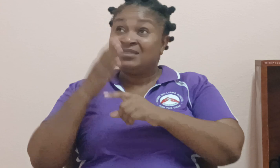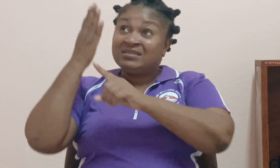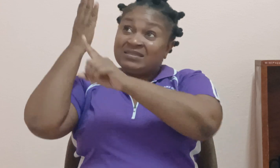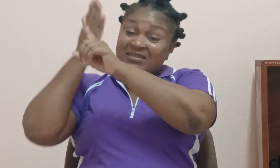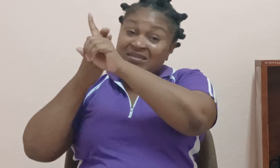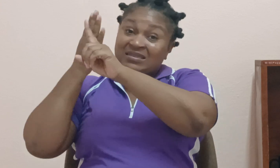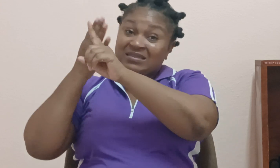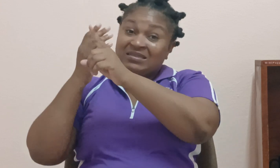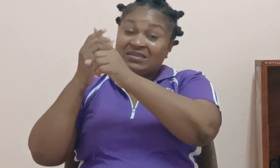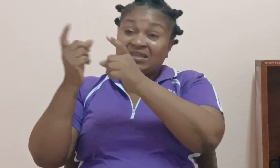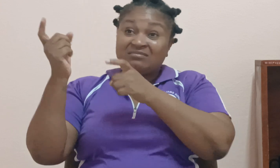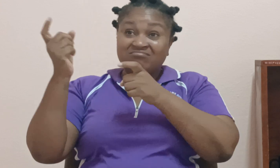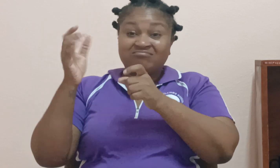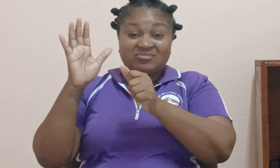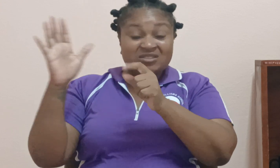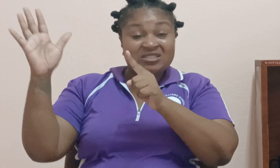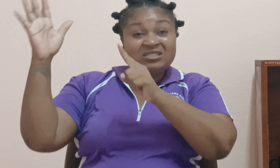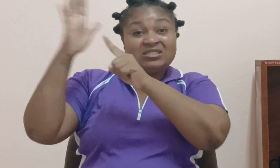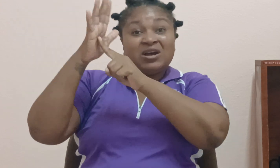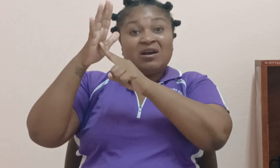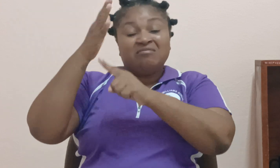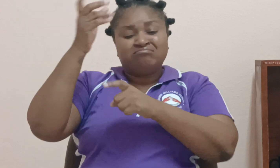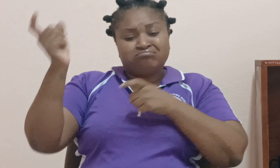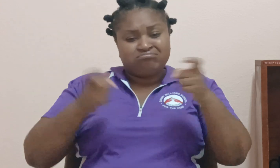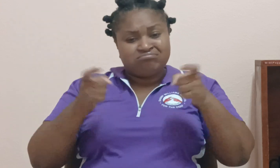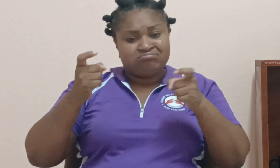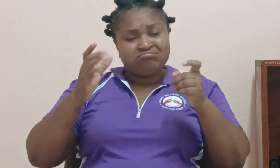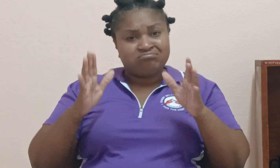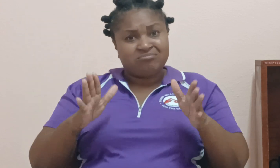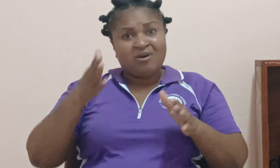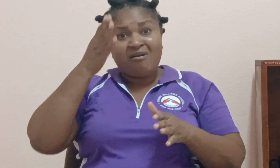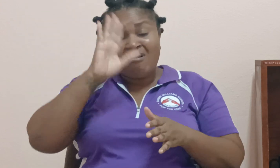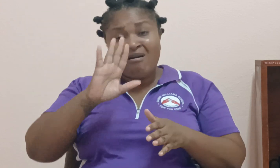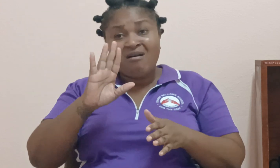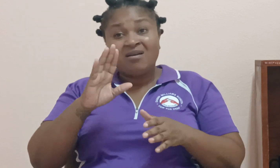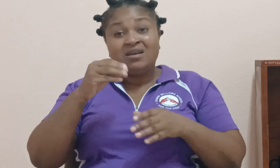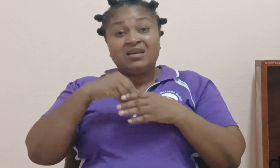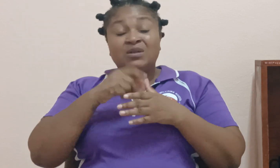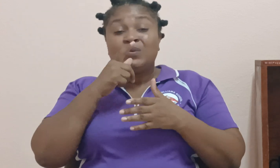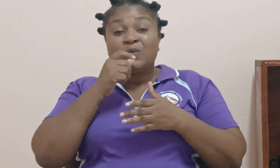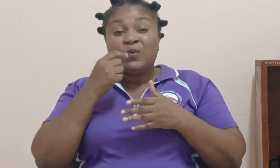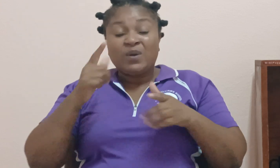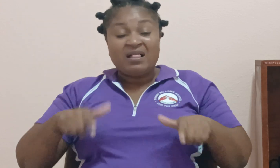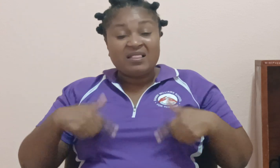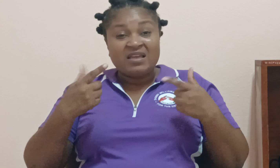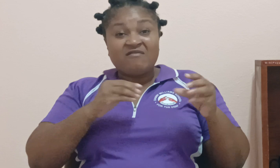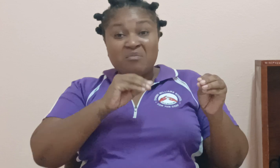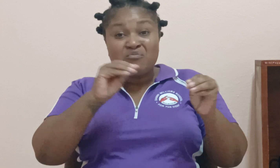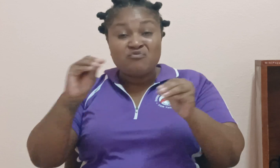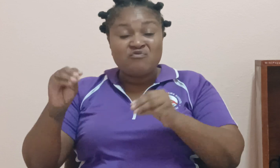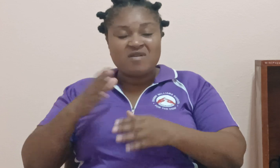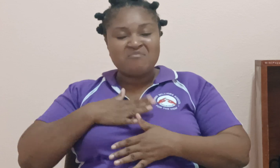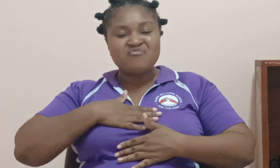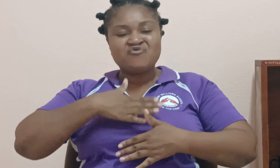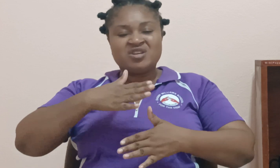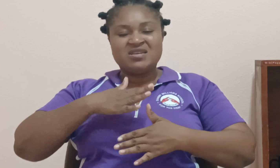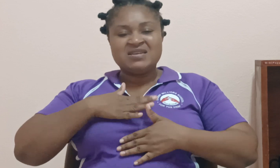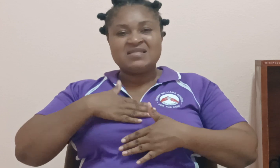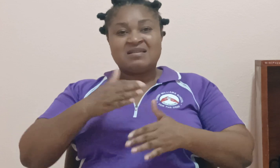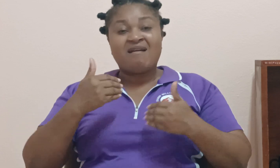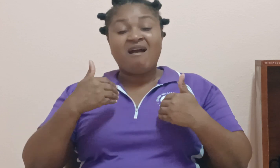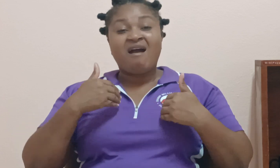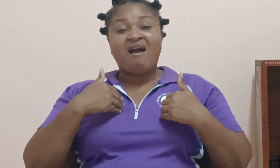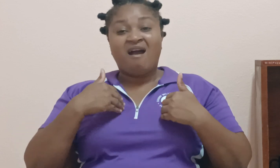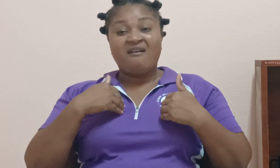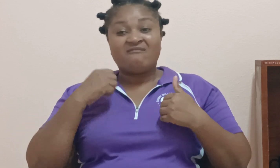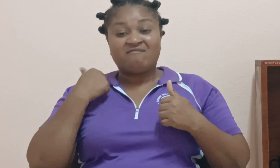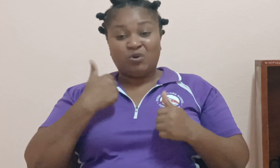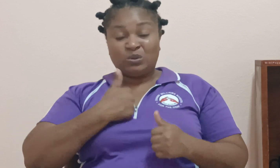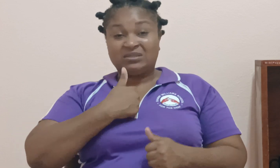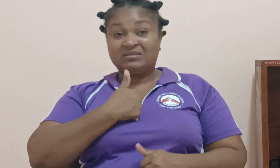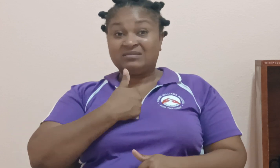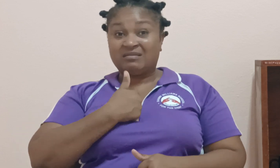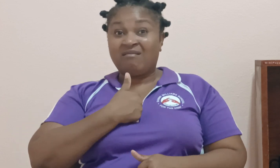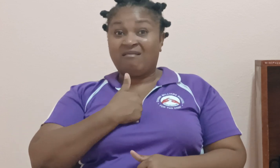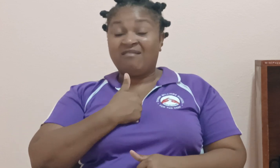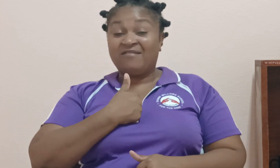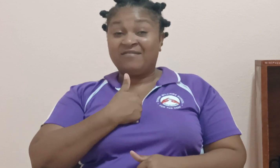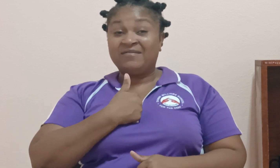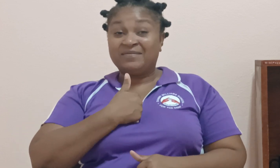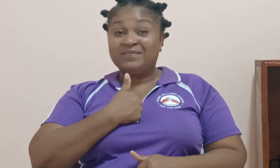God in whom we live, move and breathe and have our being.